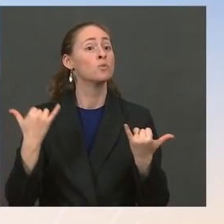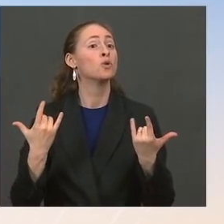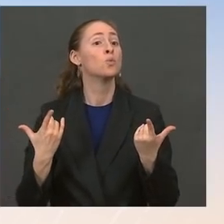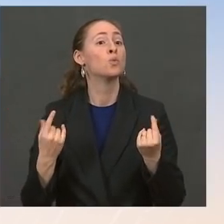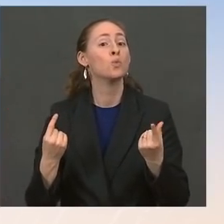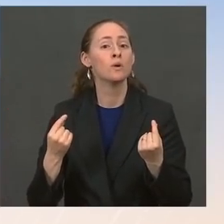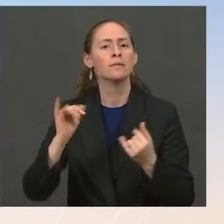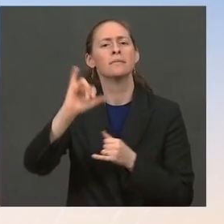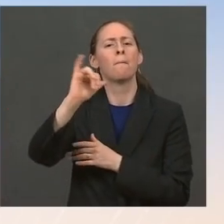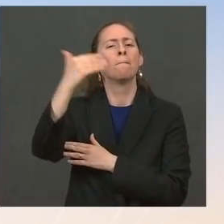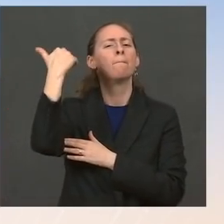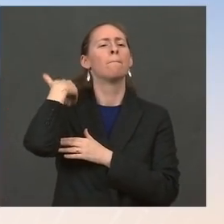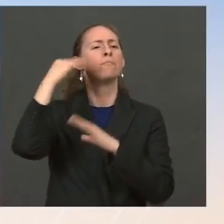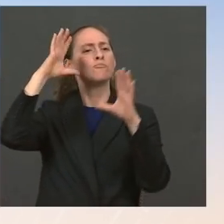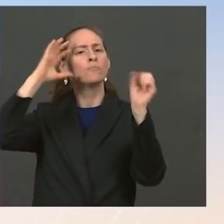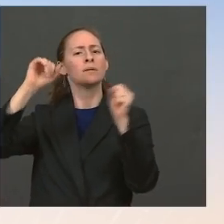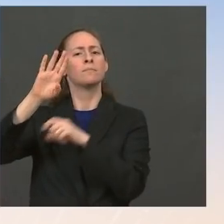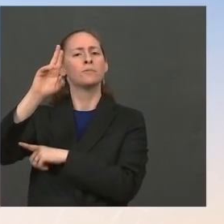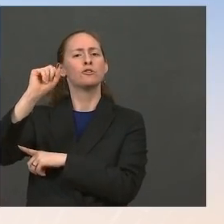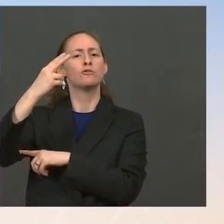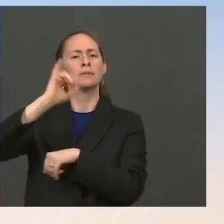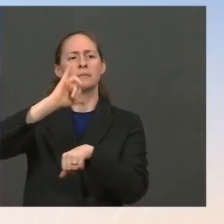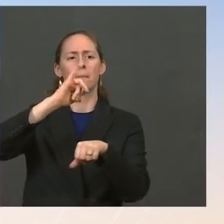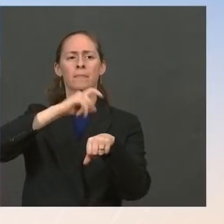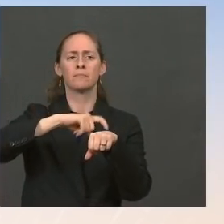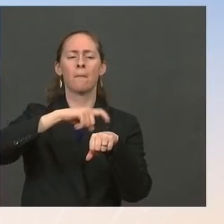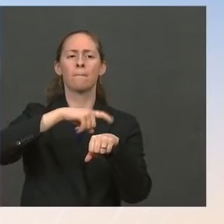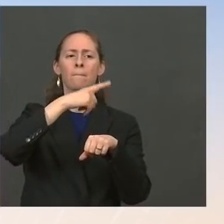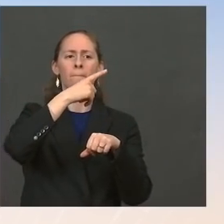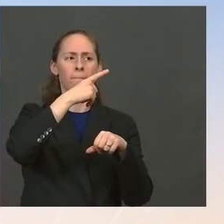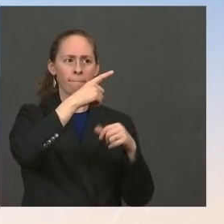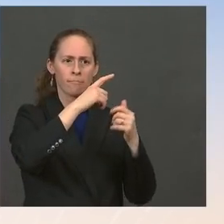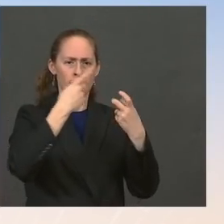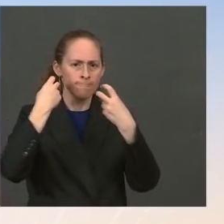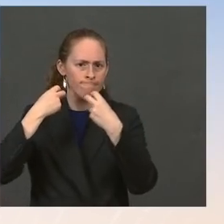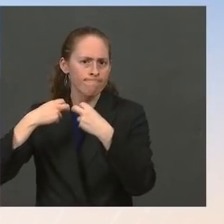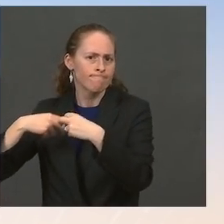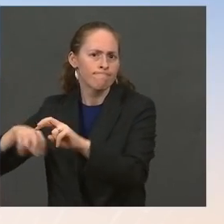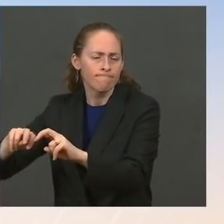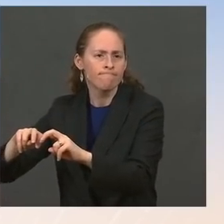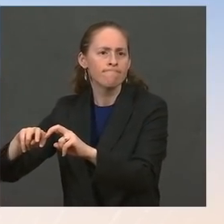We're looking at past precedent there and making sure we're following that but also going beyond in many cases.